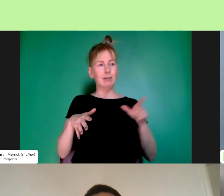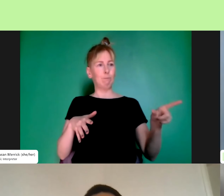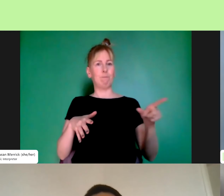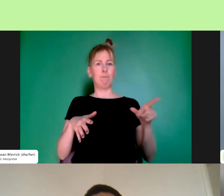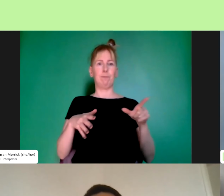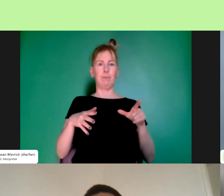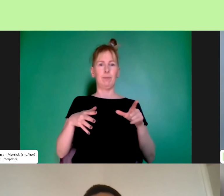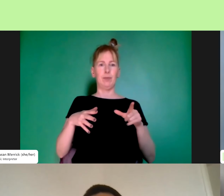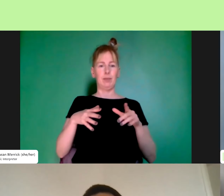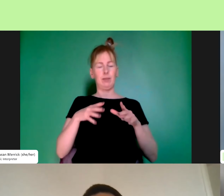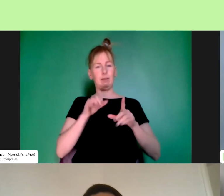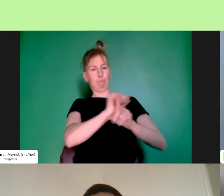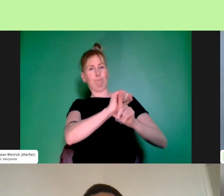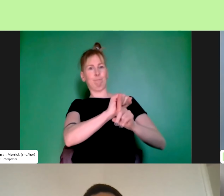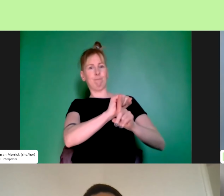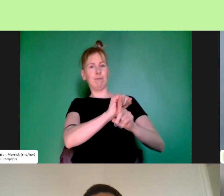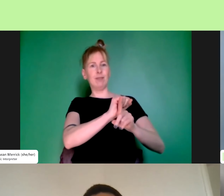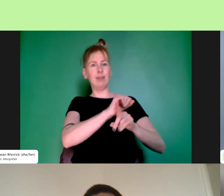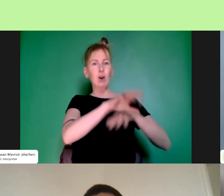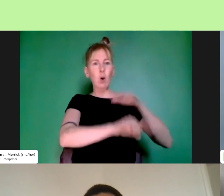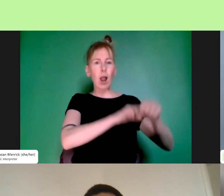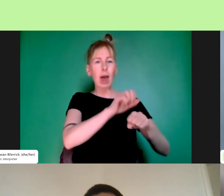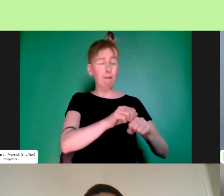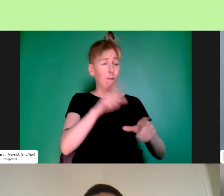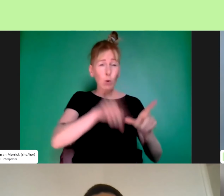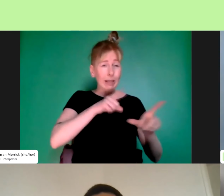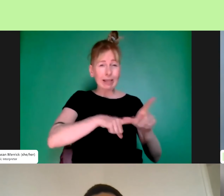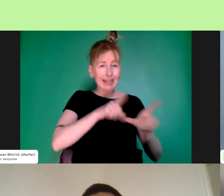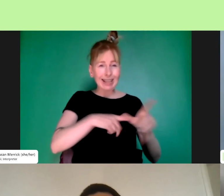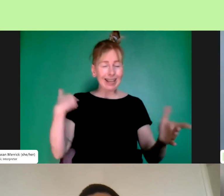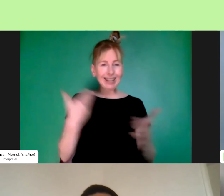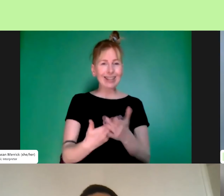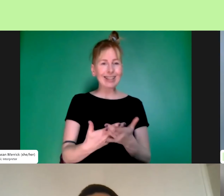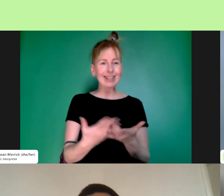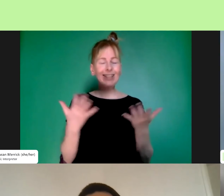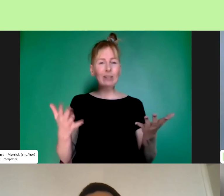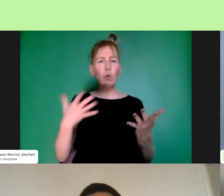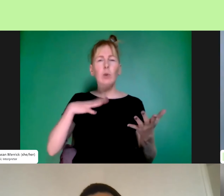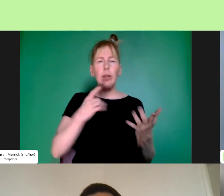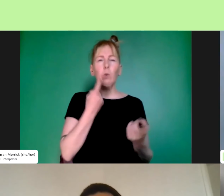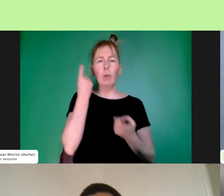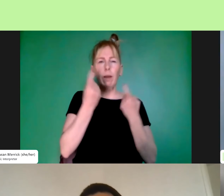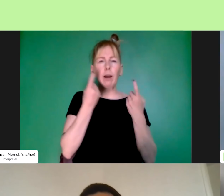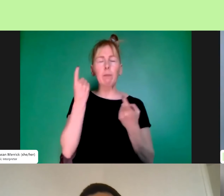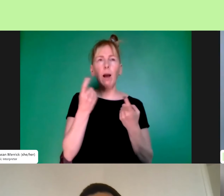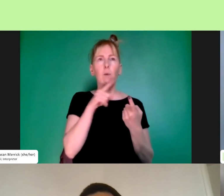like, think about non-western versions of de-post-colonisation, basically.